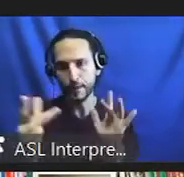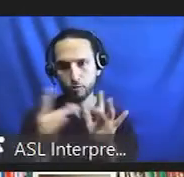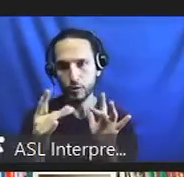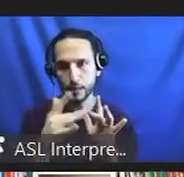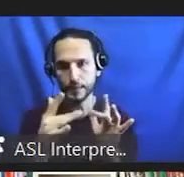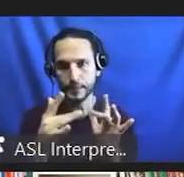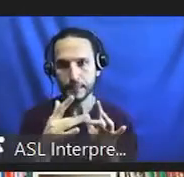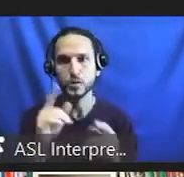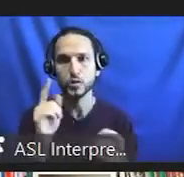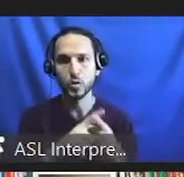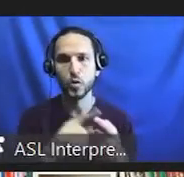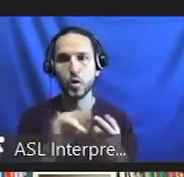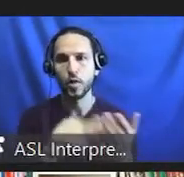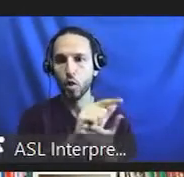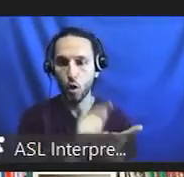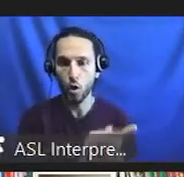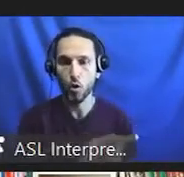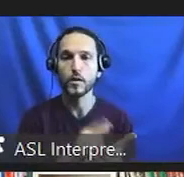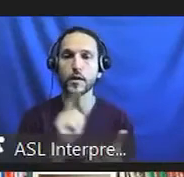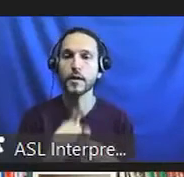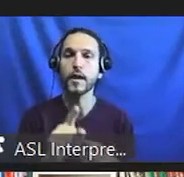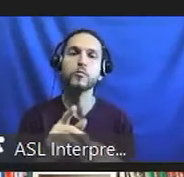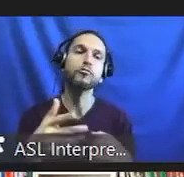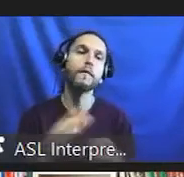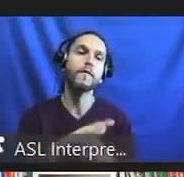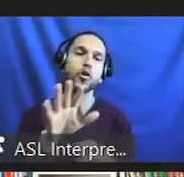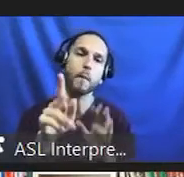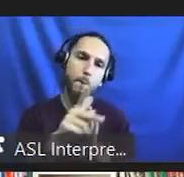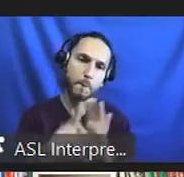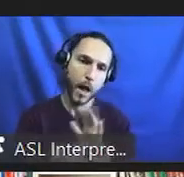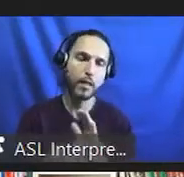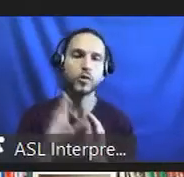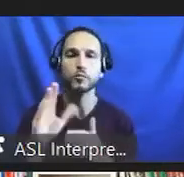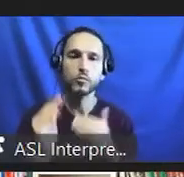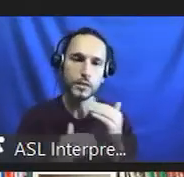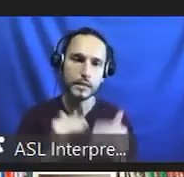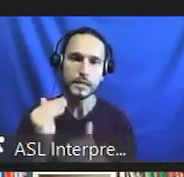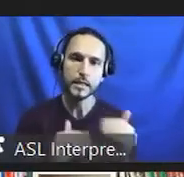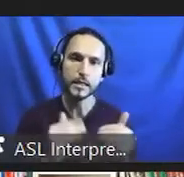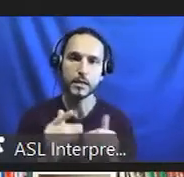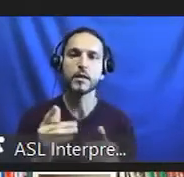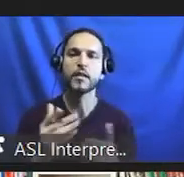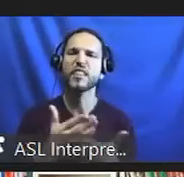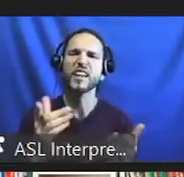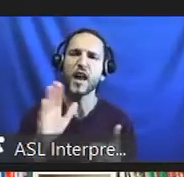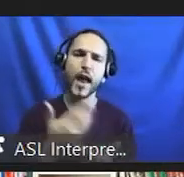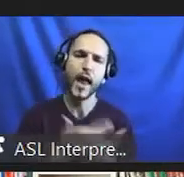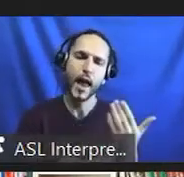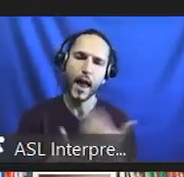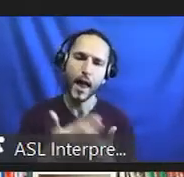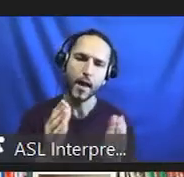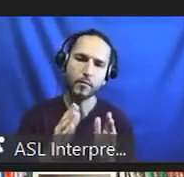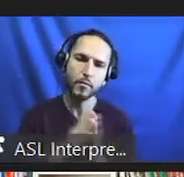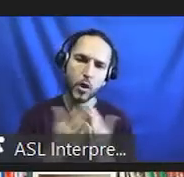that they go over your policies, your procedures, things in your handbook, what you publish to students,